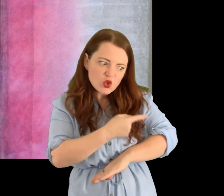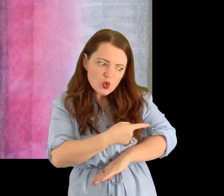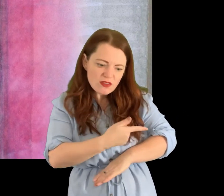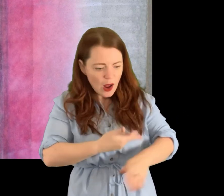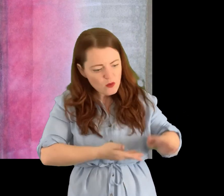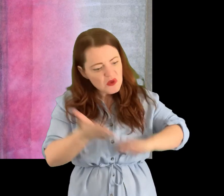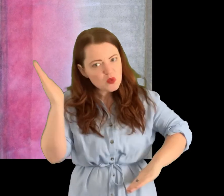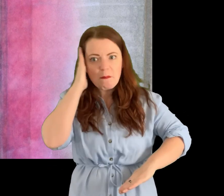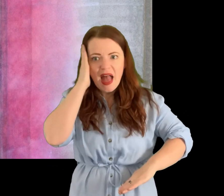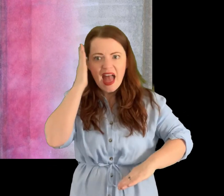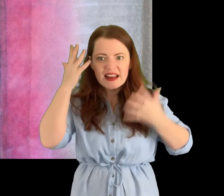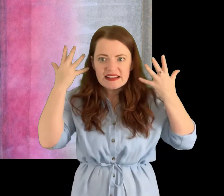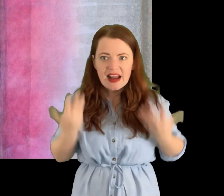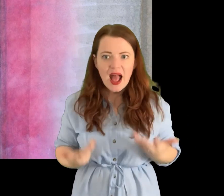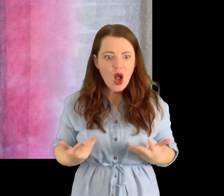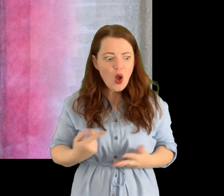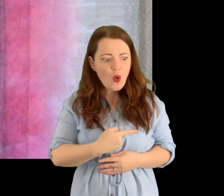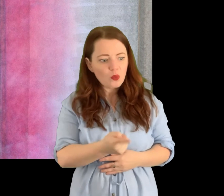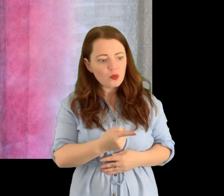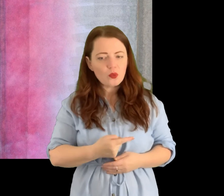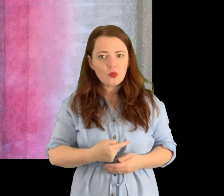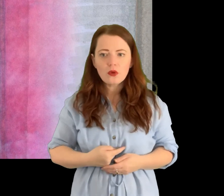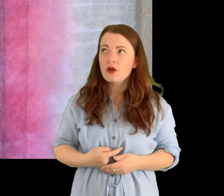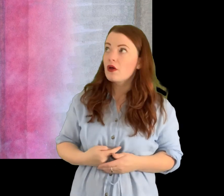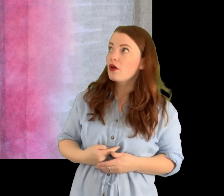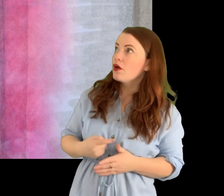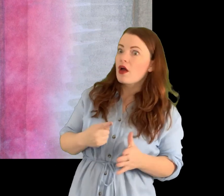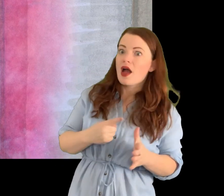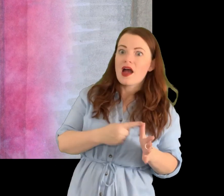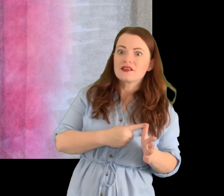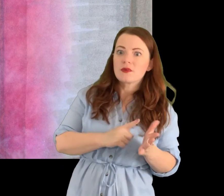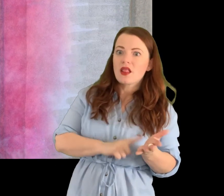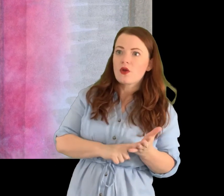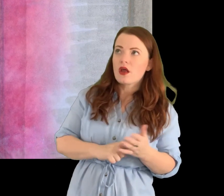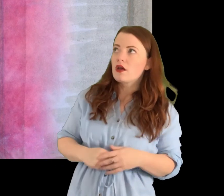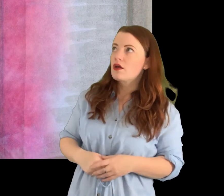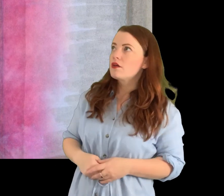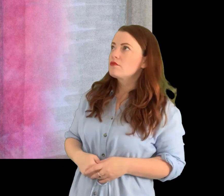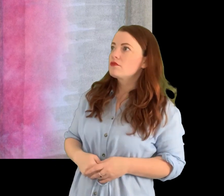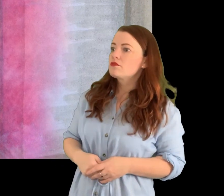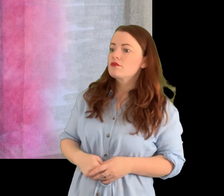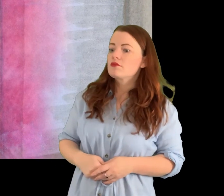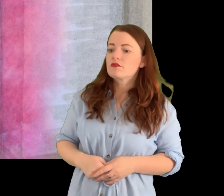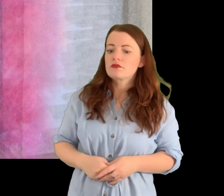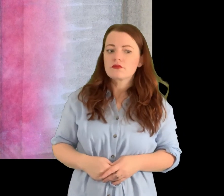Now, to bed this very instant” Atom and Luna turned